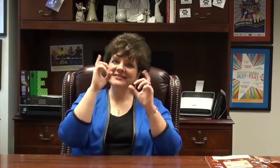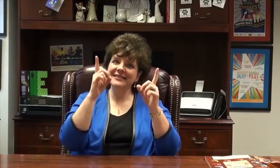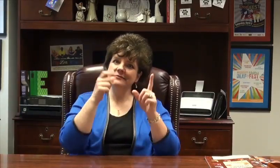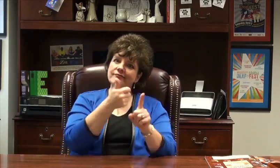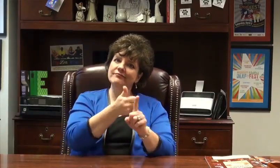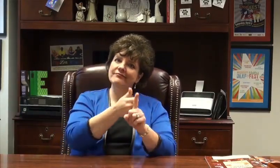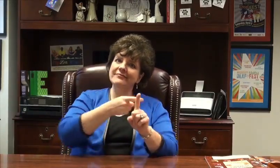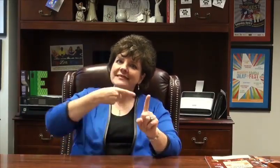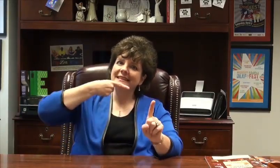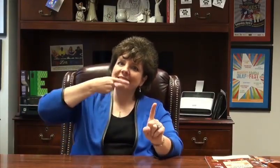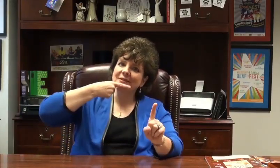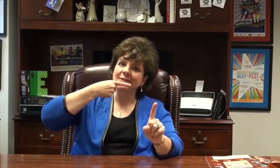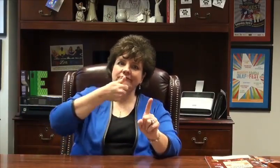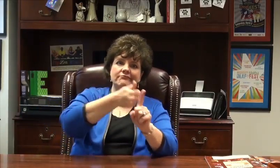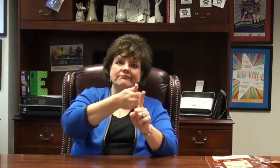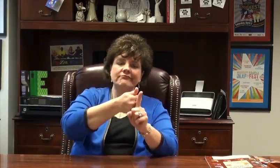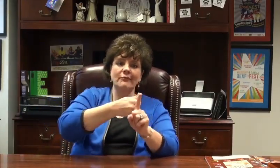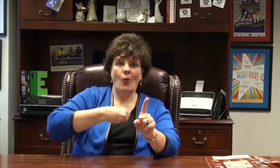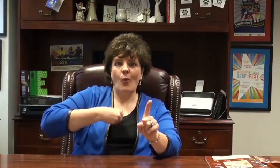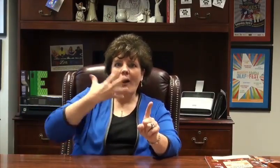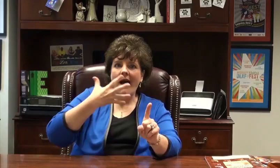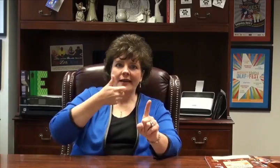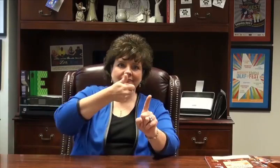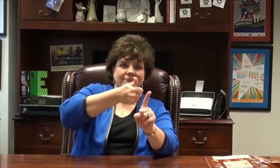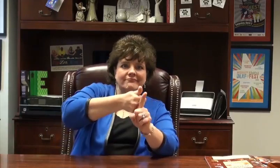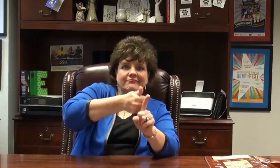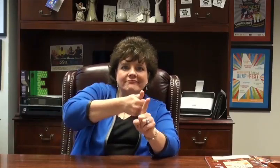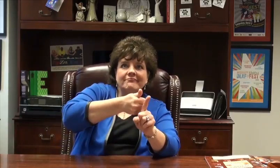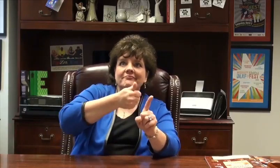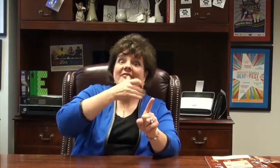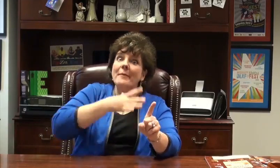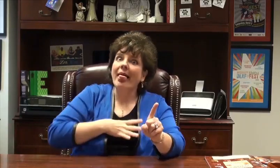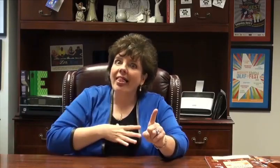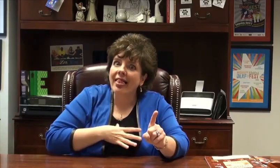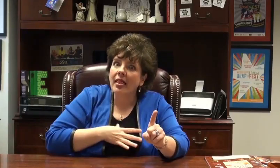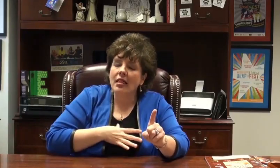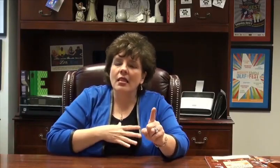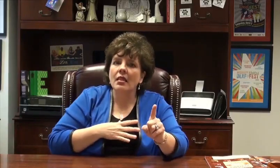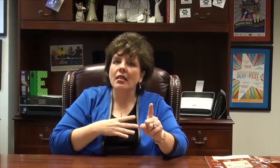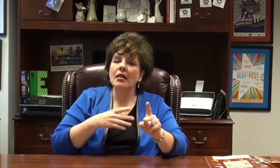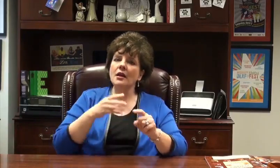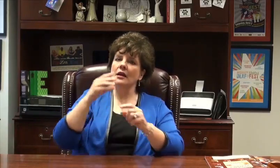a lot of hearing, white females enrolled in programs, and I think universities need to do a better job of